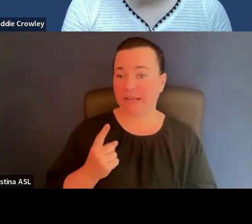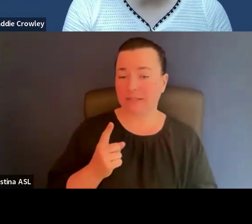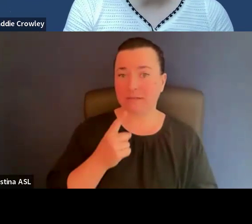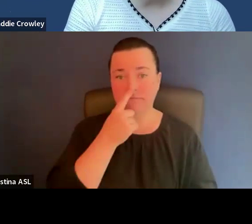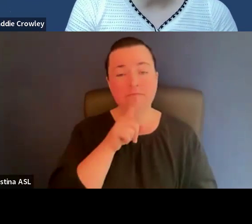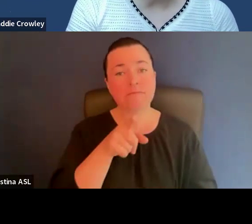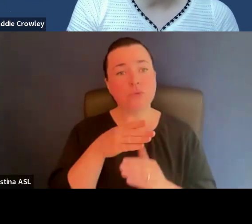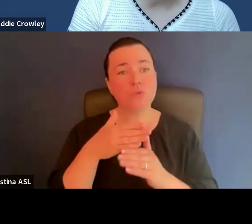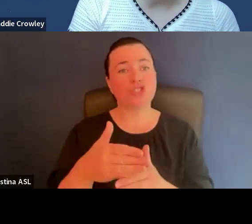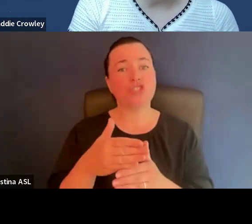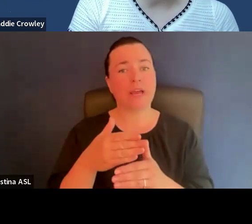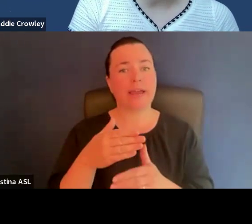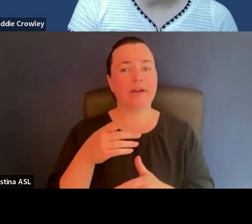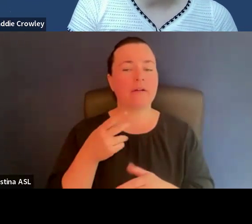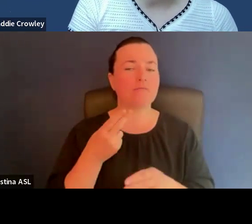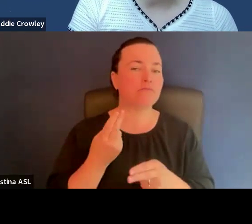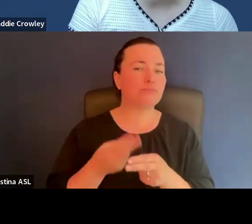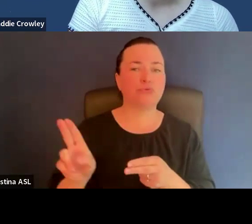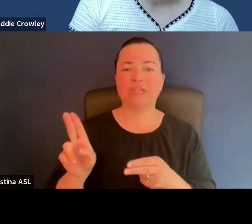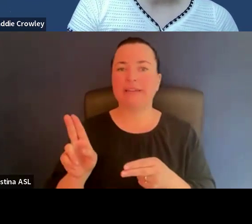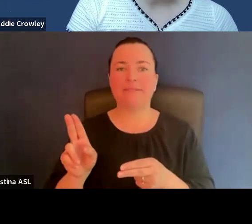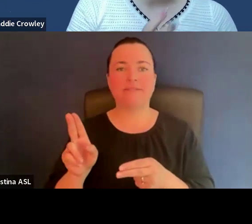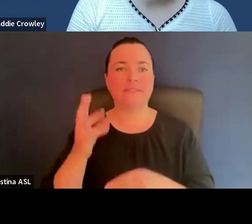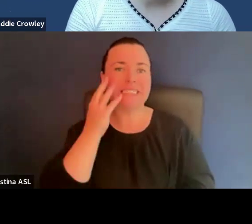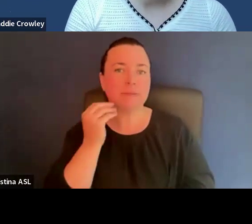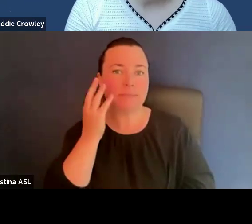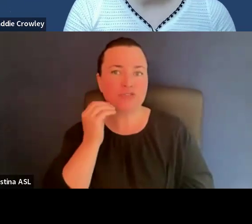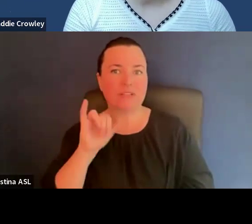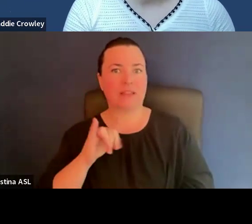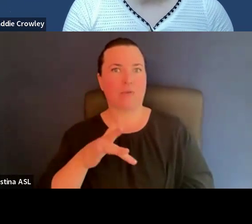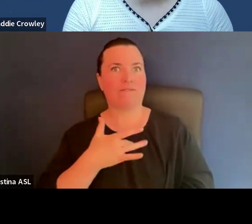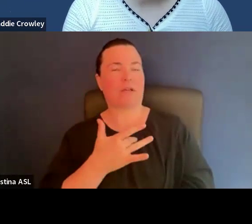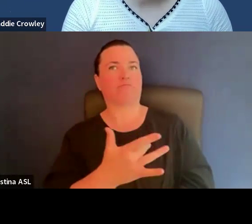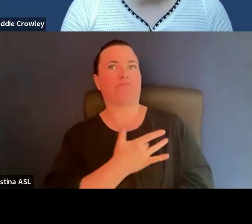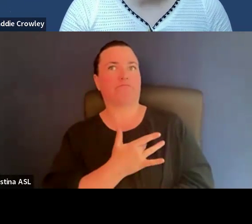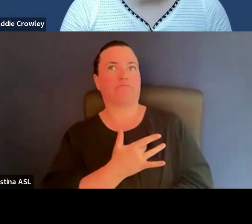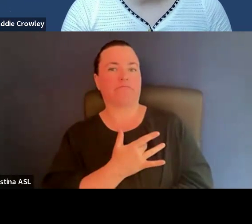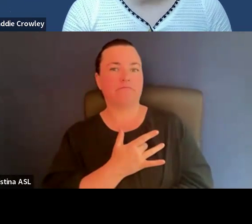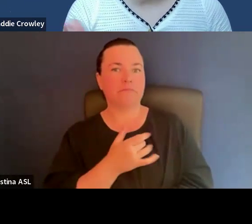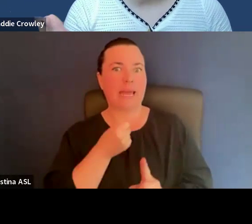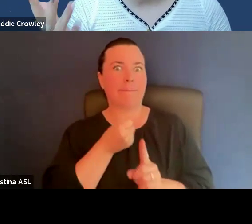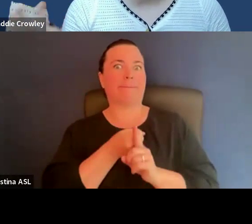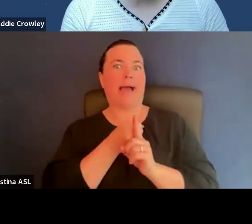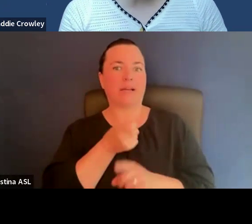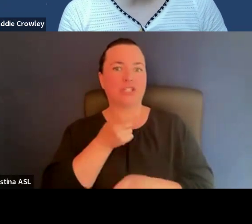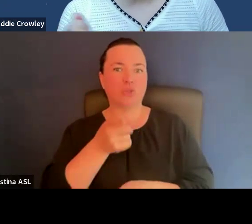impactful or memorable experience that you have had as a self-advocate, whether it's a success,